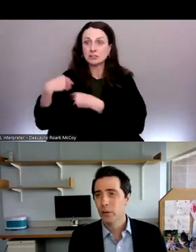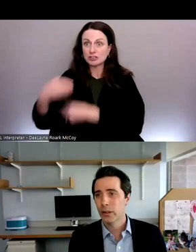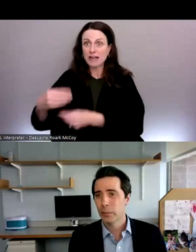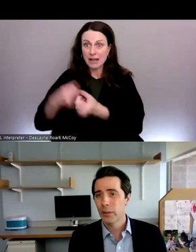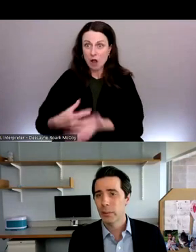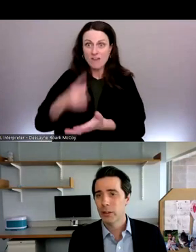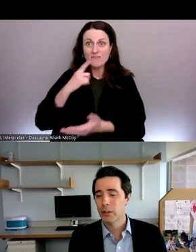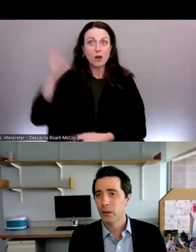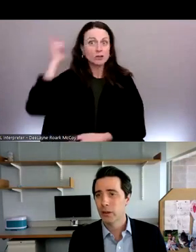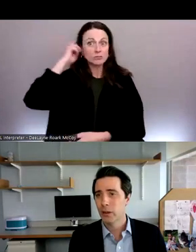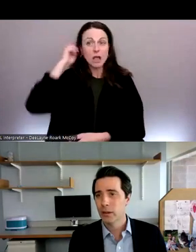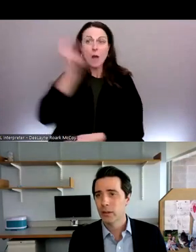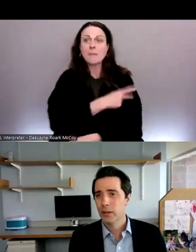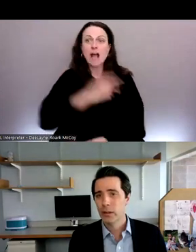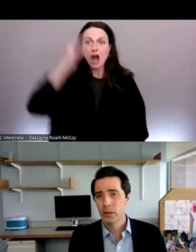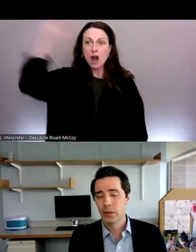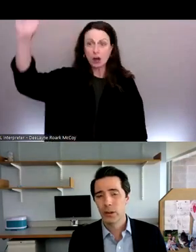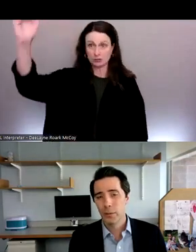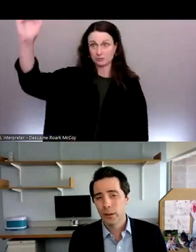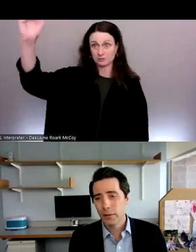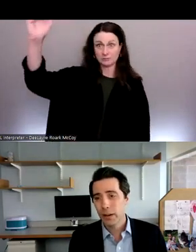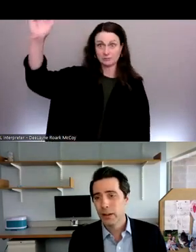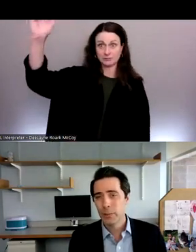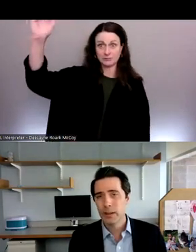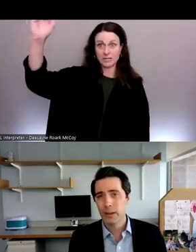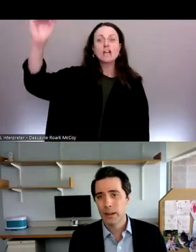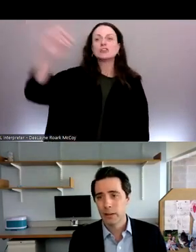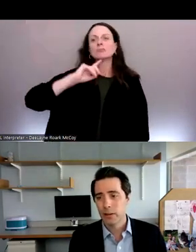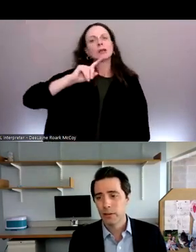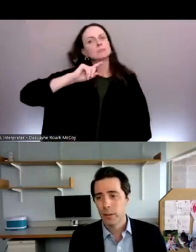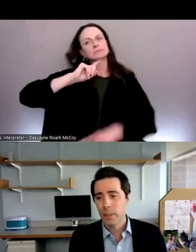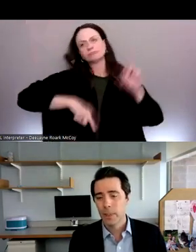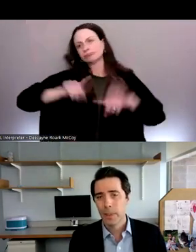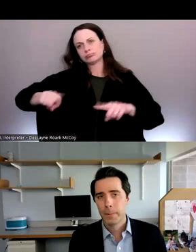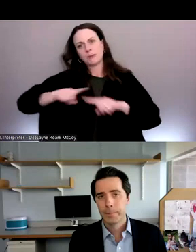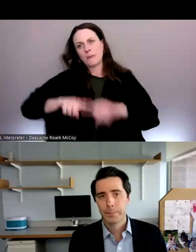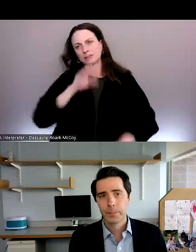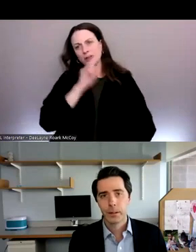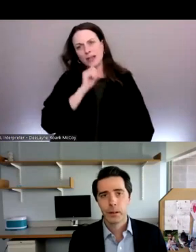cochlear implant patients who are adults